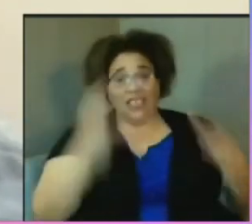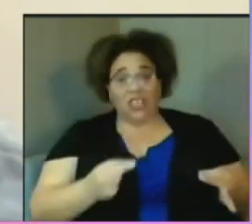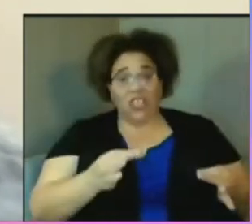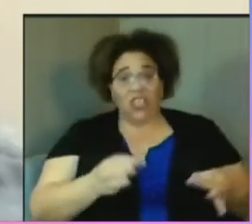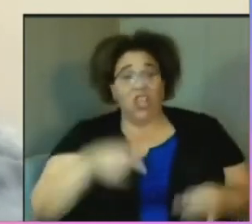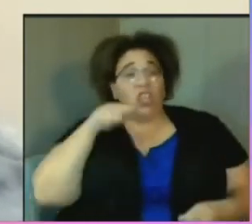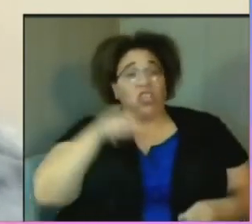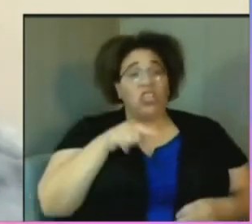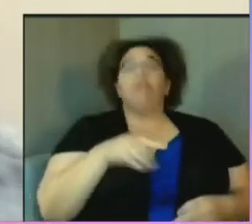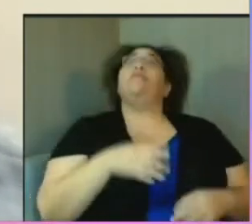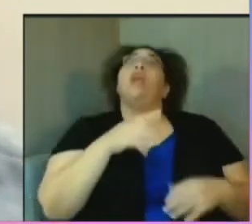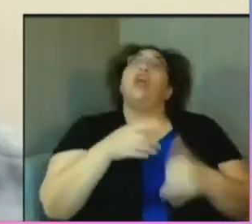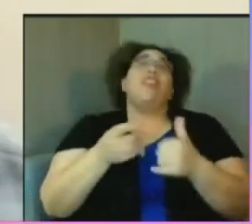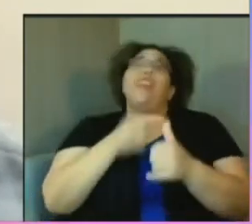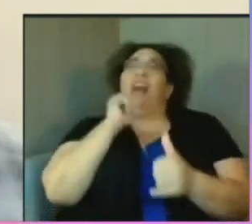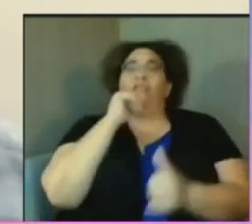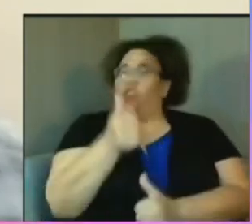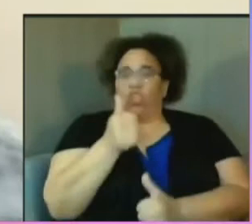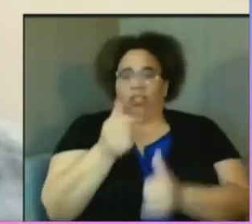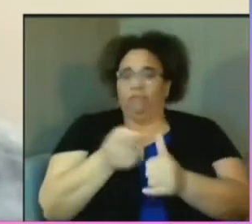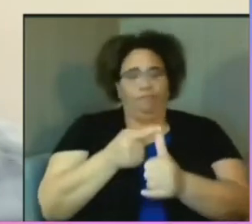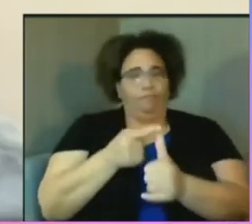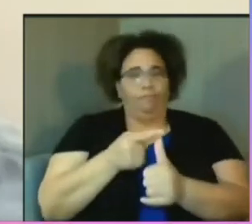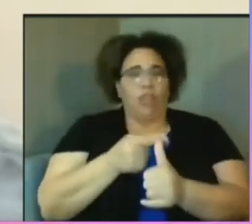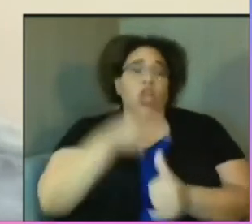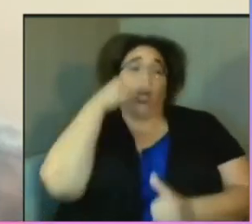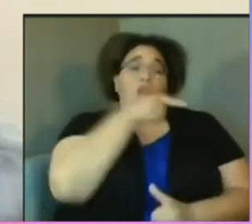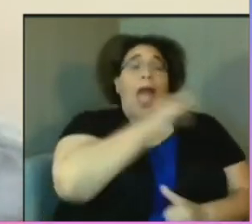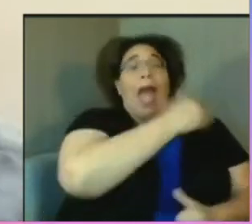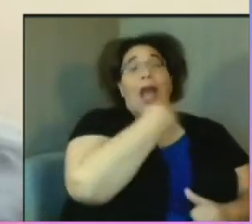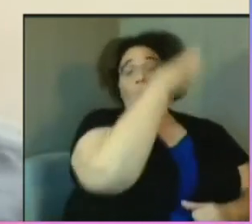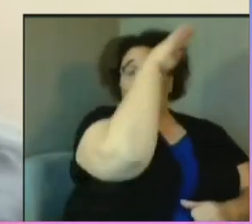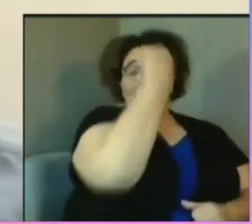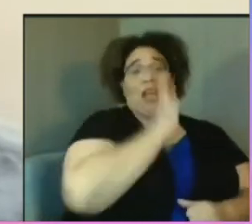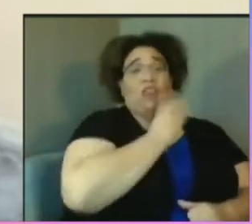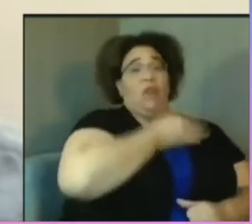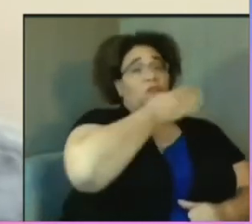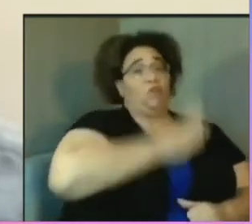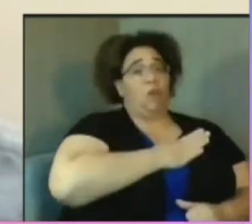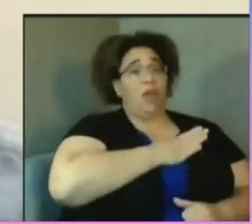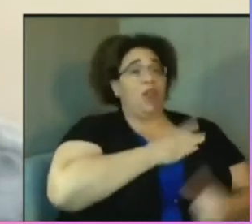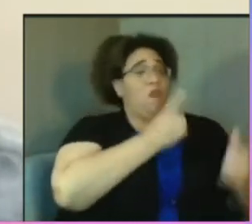who was a jailhouse lawyer was the first trans person to appear before the Supreme Court in a prisoner rights